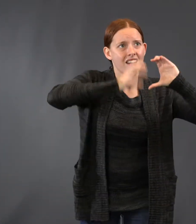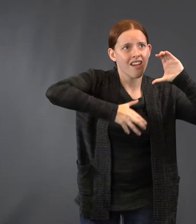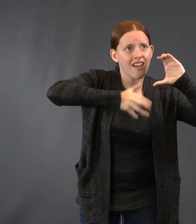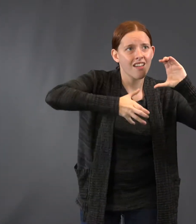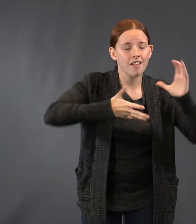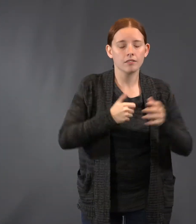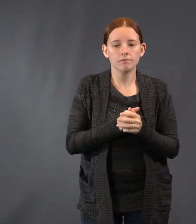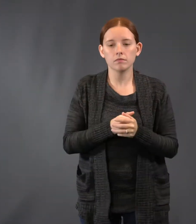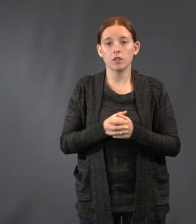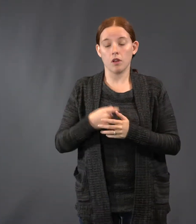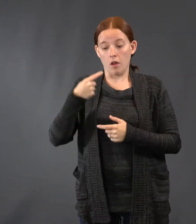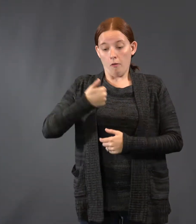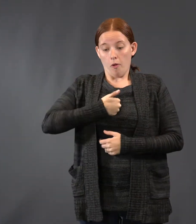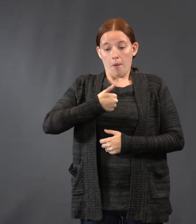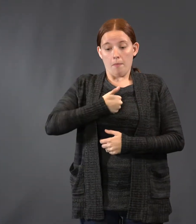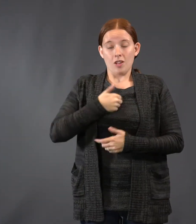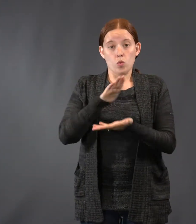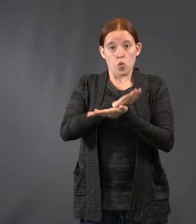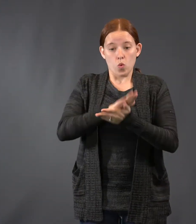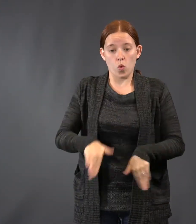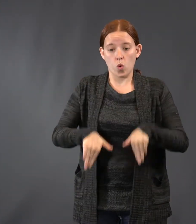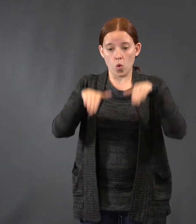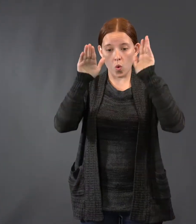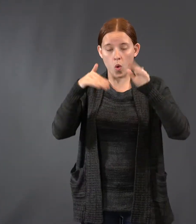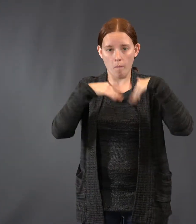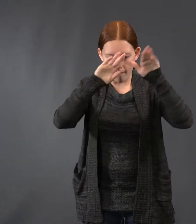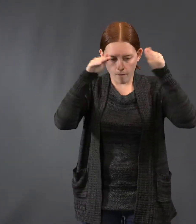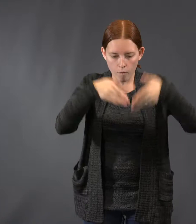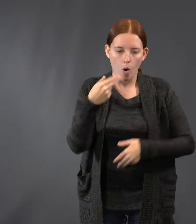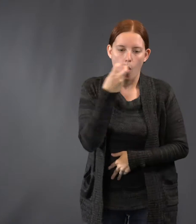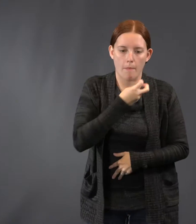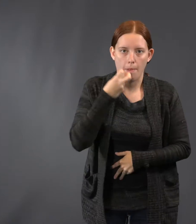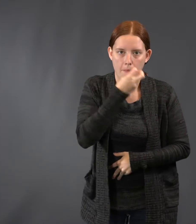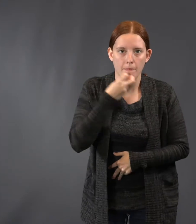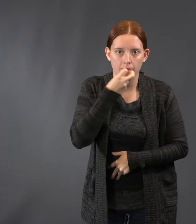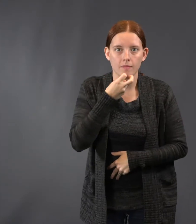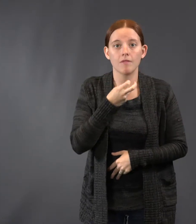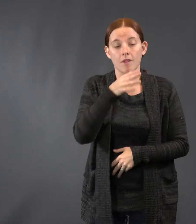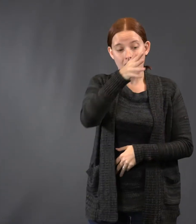always understand them. A lot of the focus was on oral communication in my